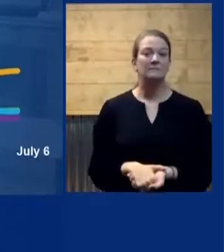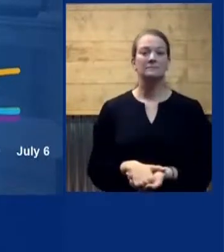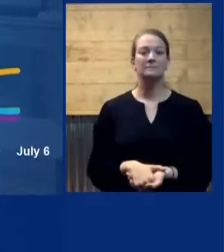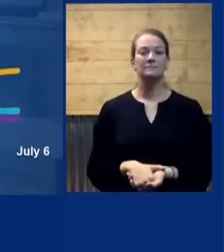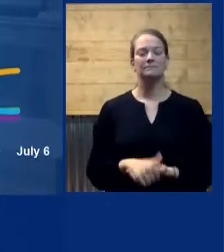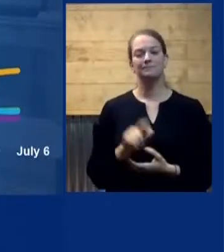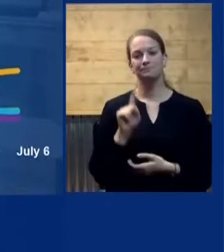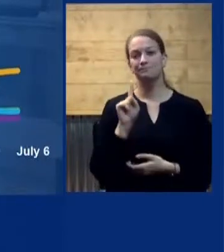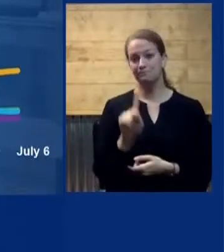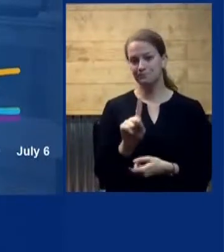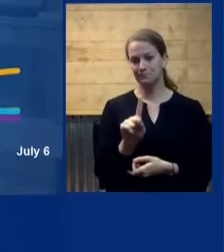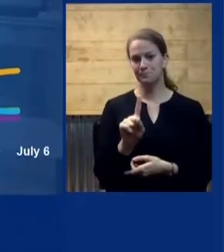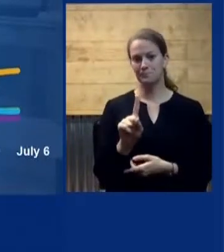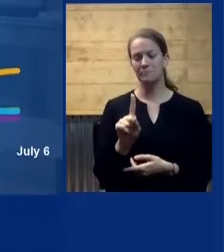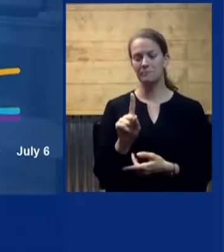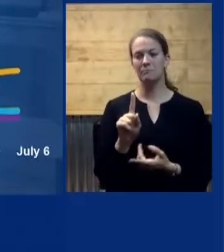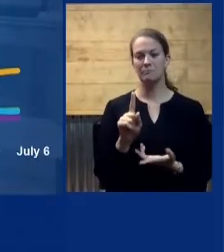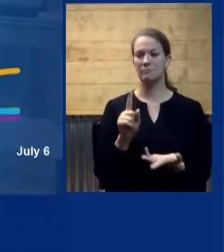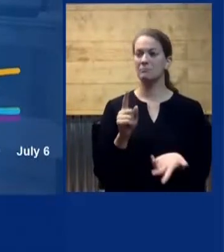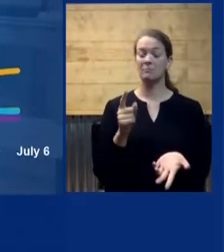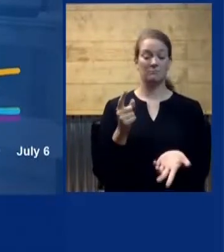WE WERE AMBUSHED BY THE VIRUS AT FEDERAL GOVERNMENT DIDN'T TRACK